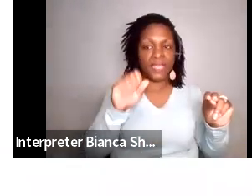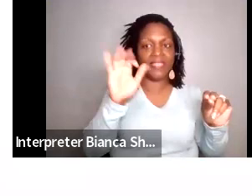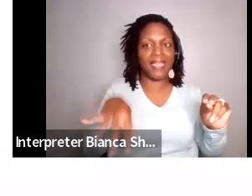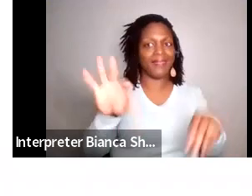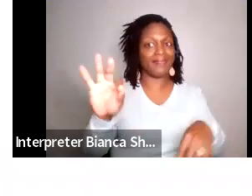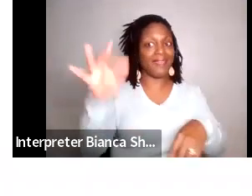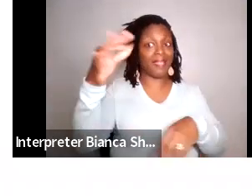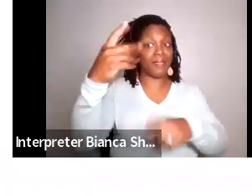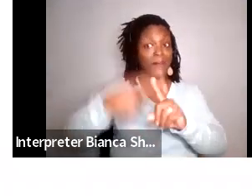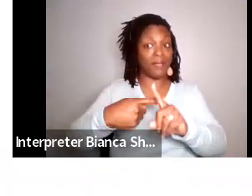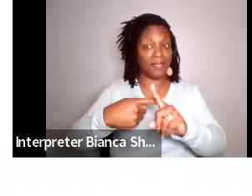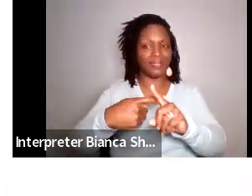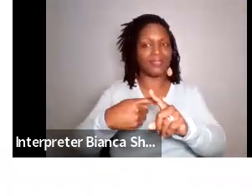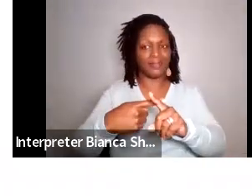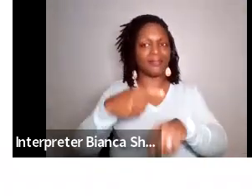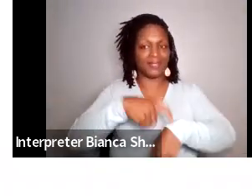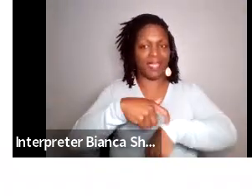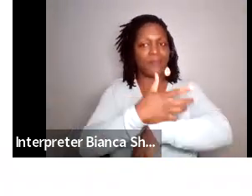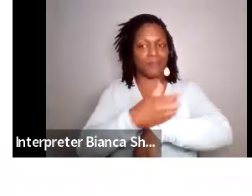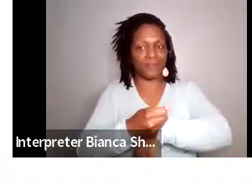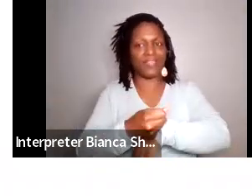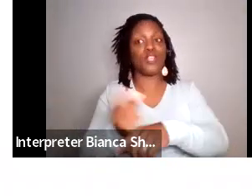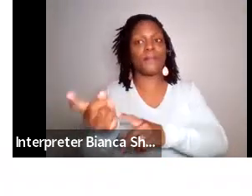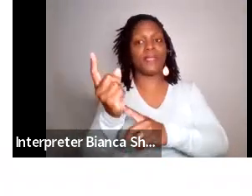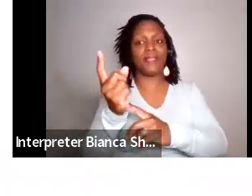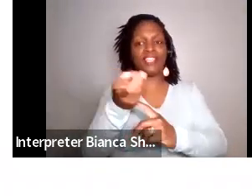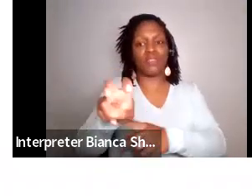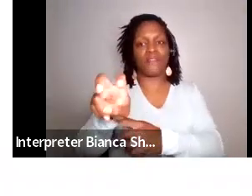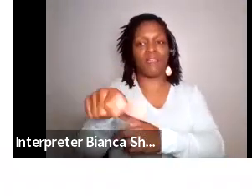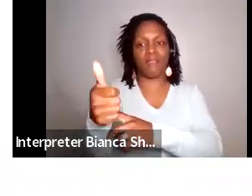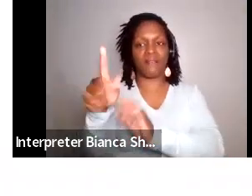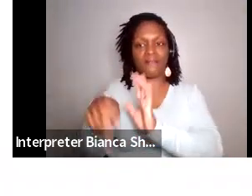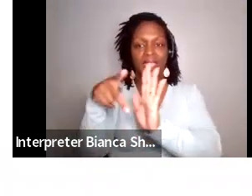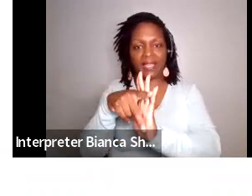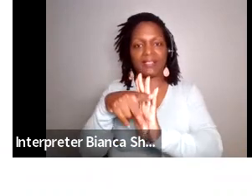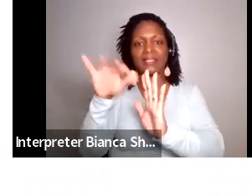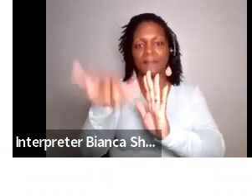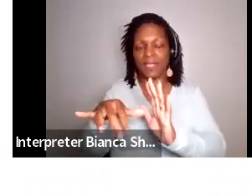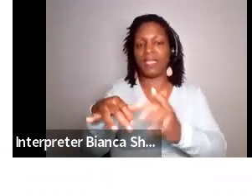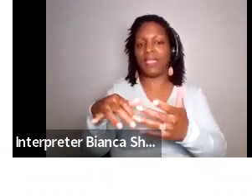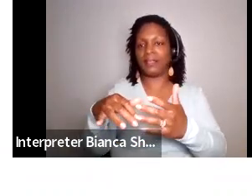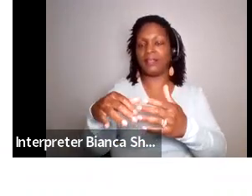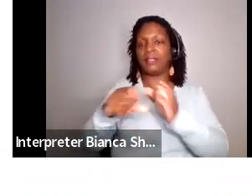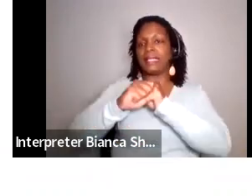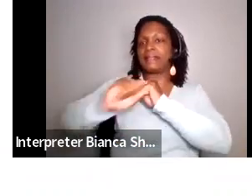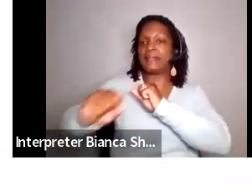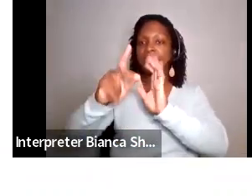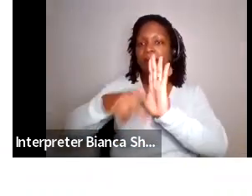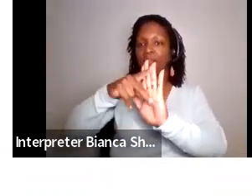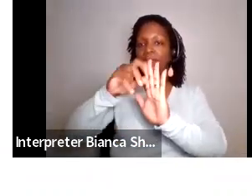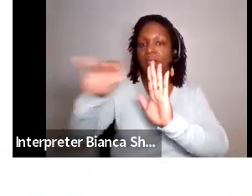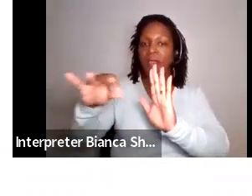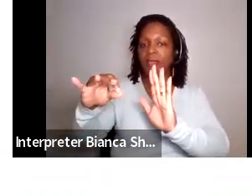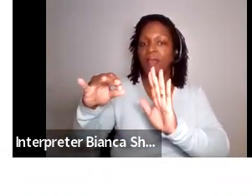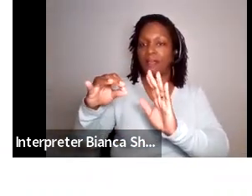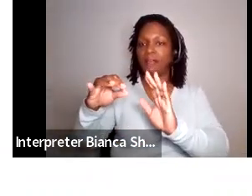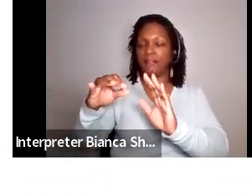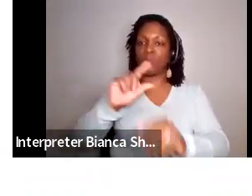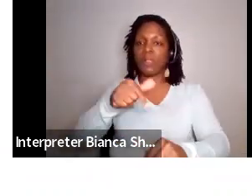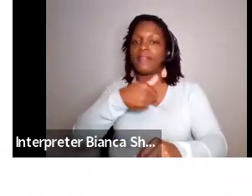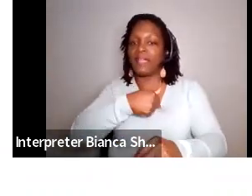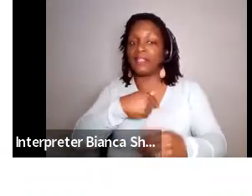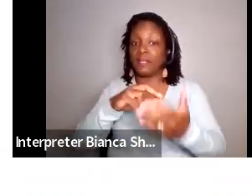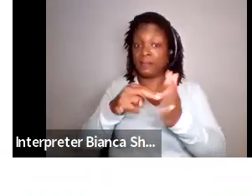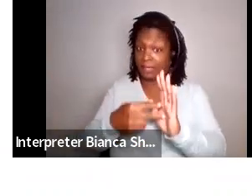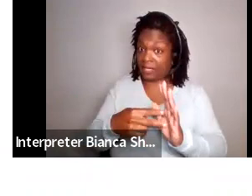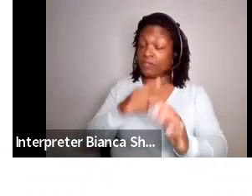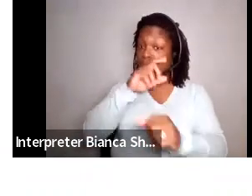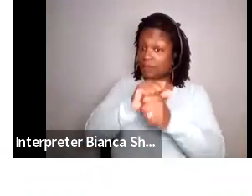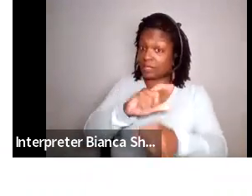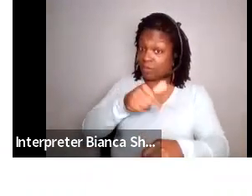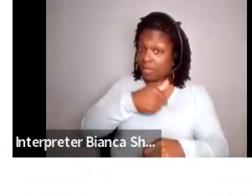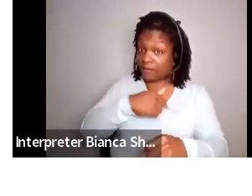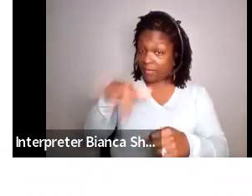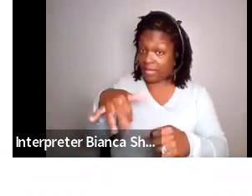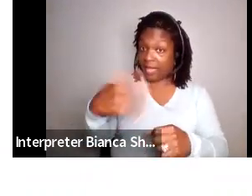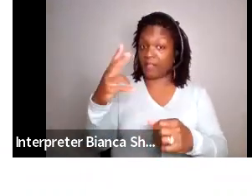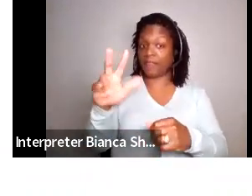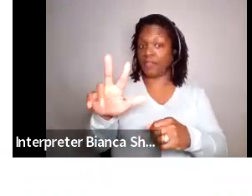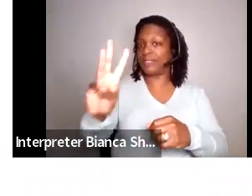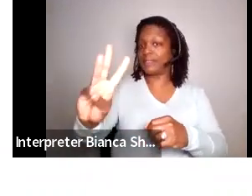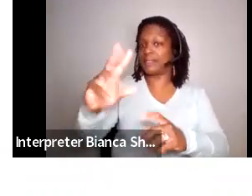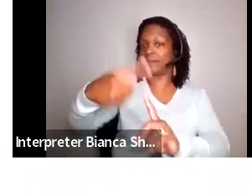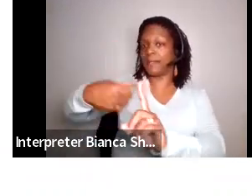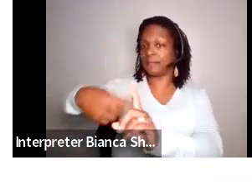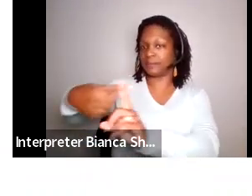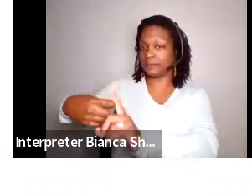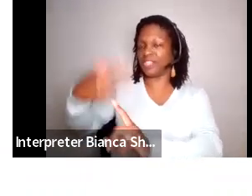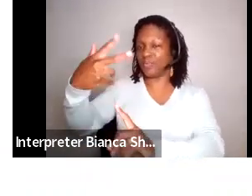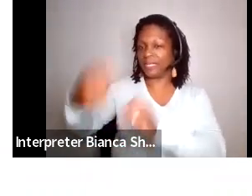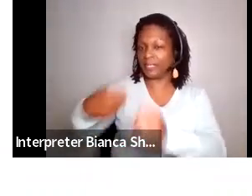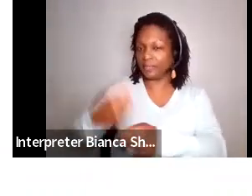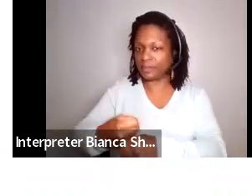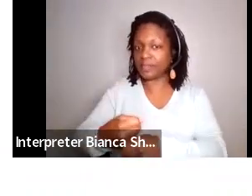Then you immediately move to another phase called e the extended period of eligibility, which is a 3 year phase that they're looking to see if you're earning what they regard is substantial gainful activity and that